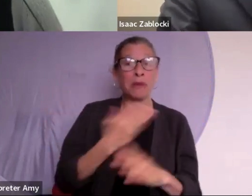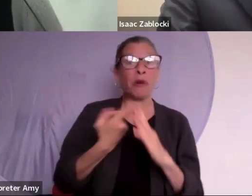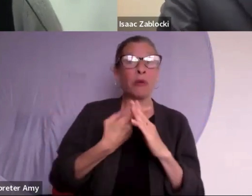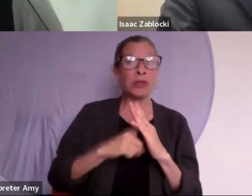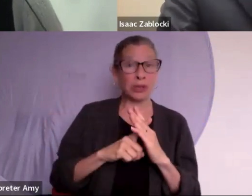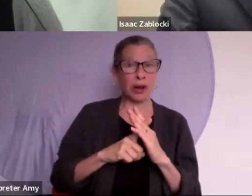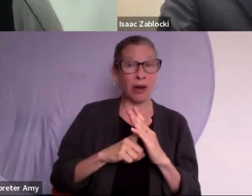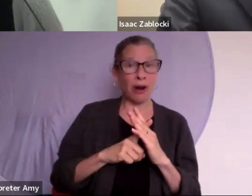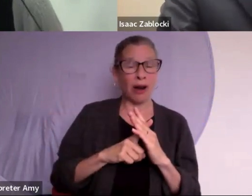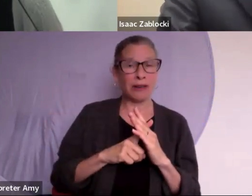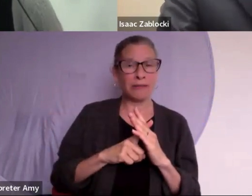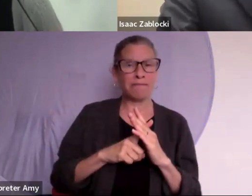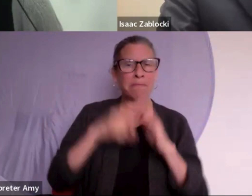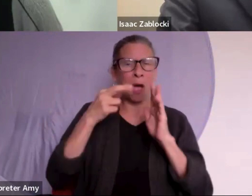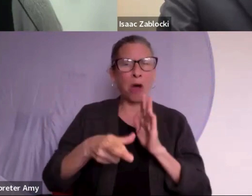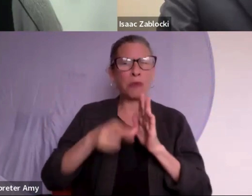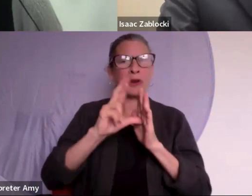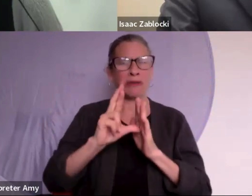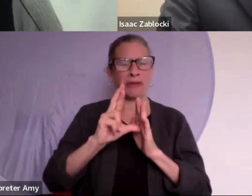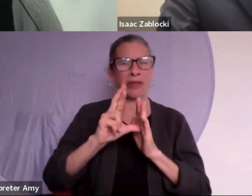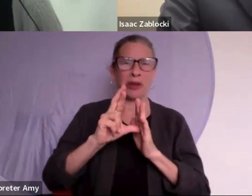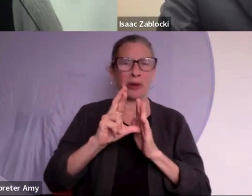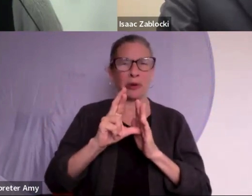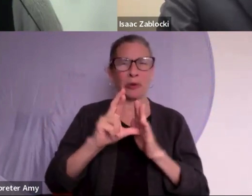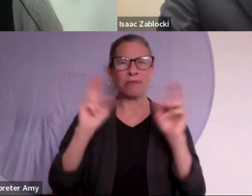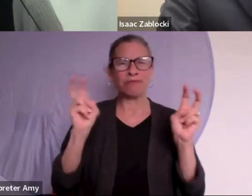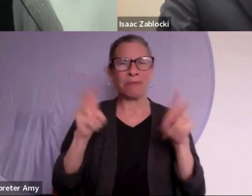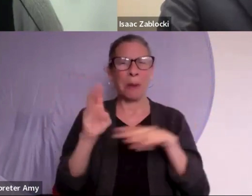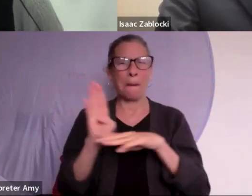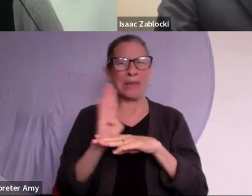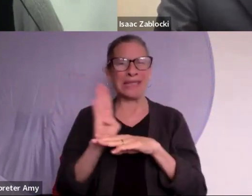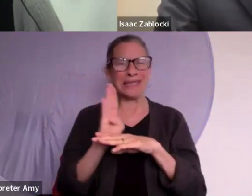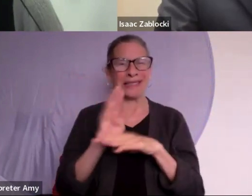like to go over some housekeeping items. First, the